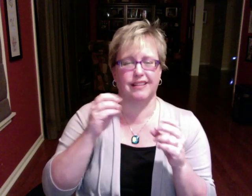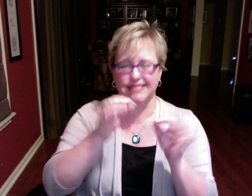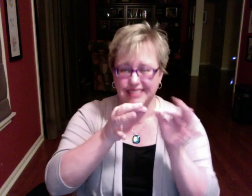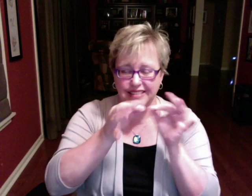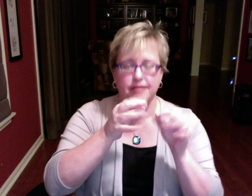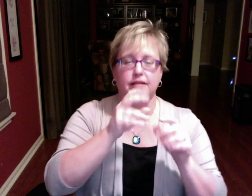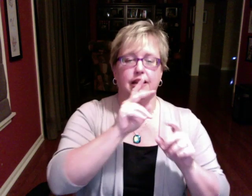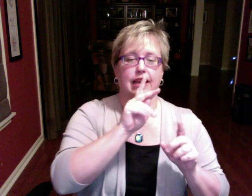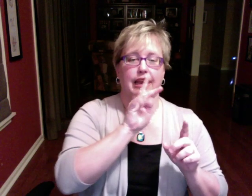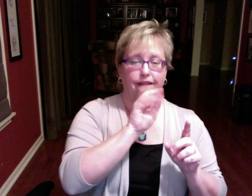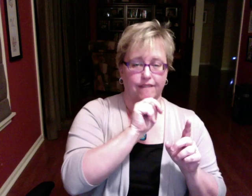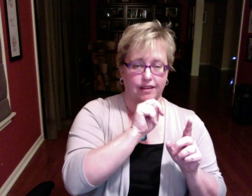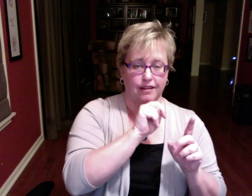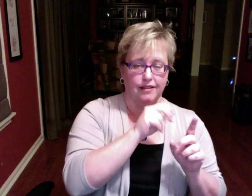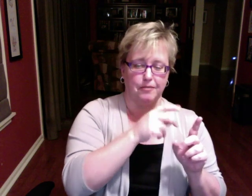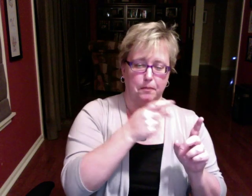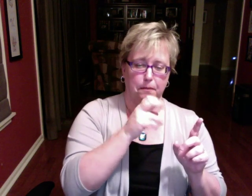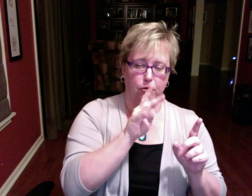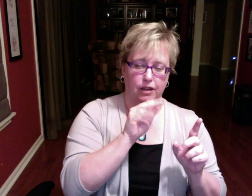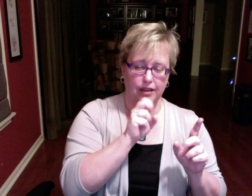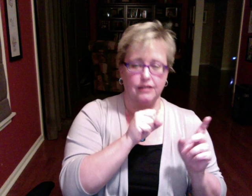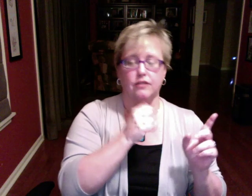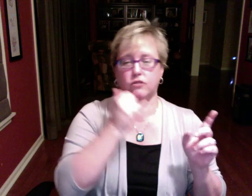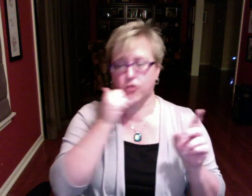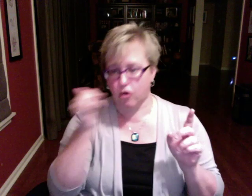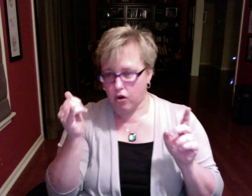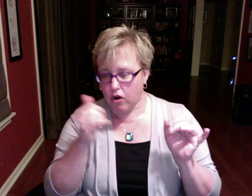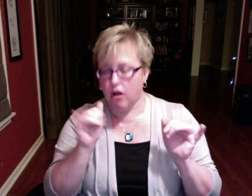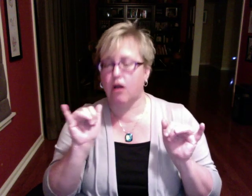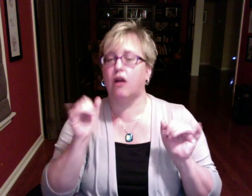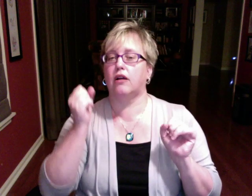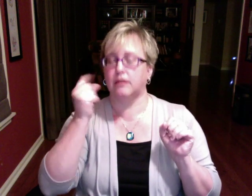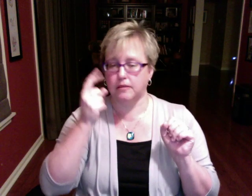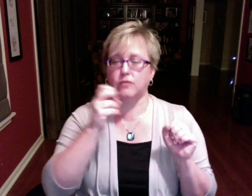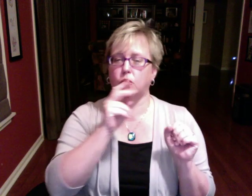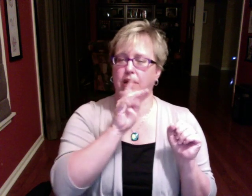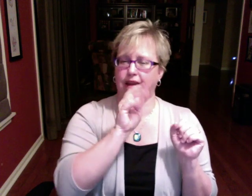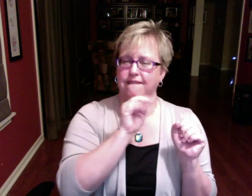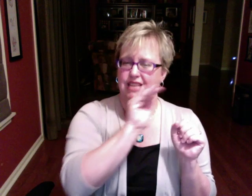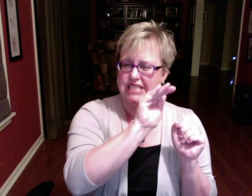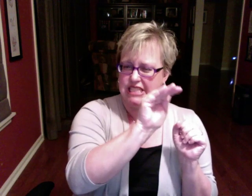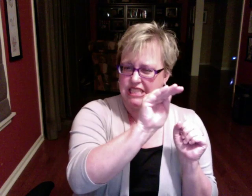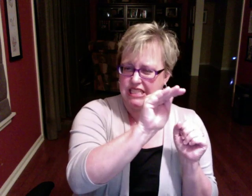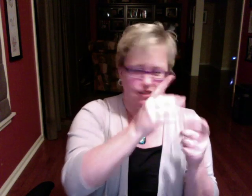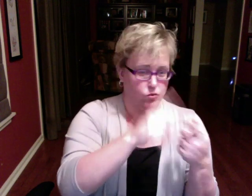Janet and Kevin connected and Kevin understood the best practice for interpreter set ups during debates. Kevin pushed for more than one interpreter.